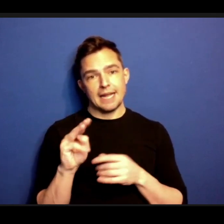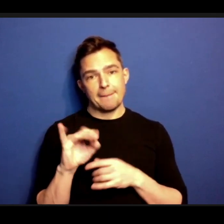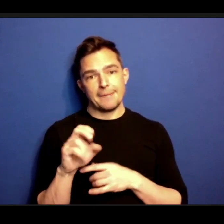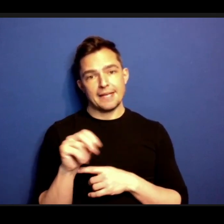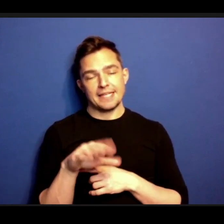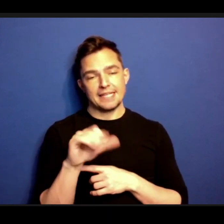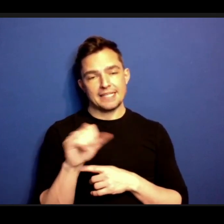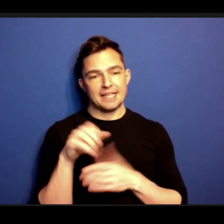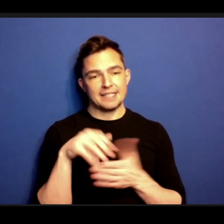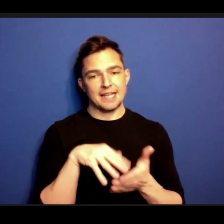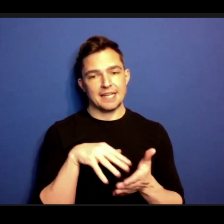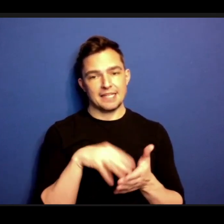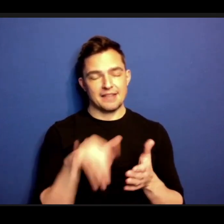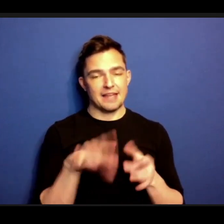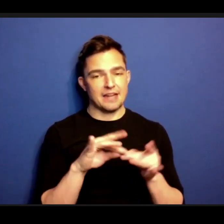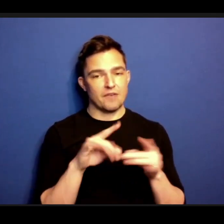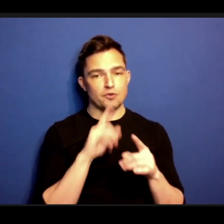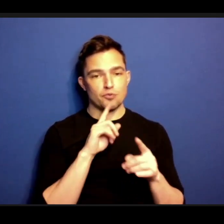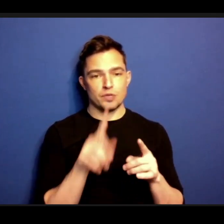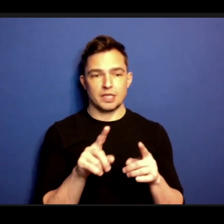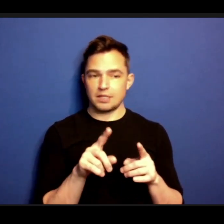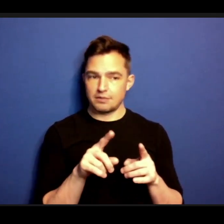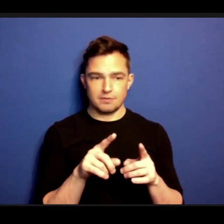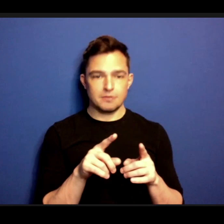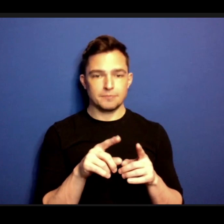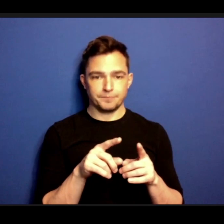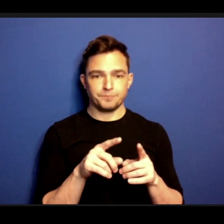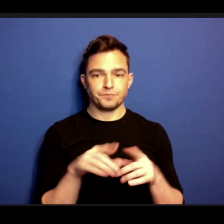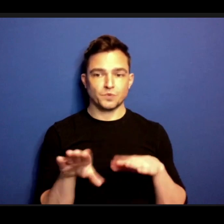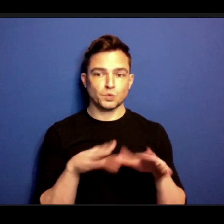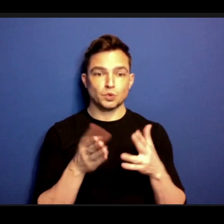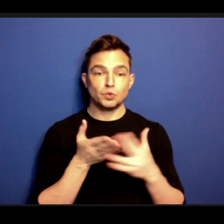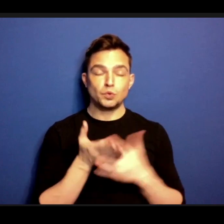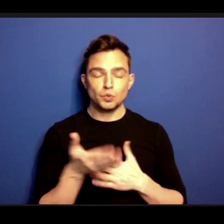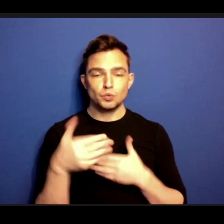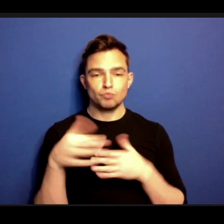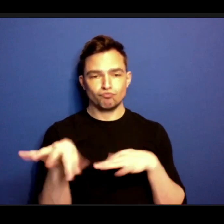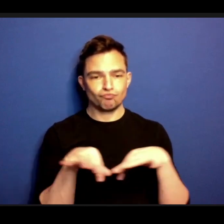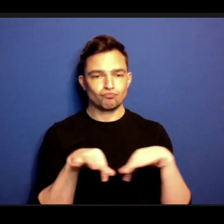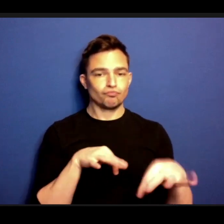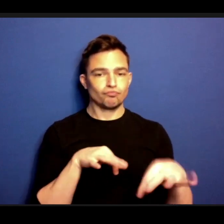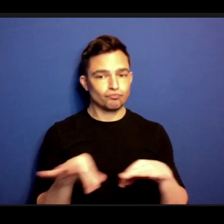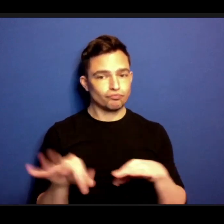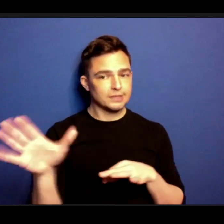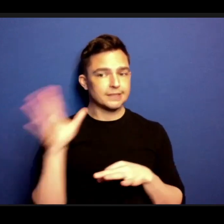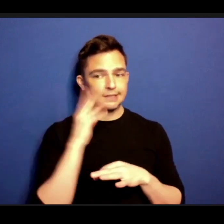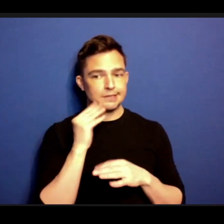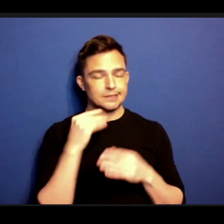and that narrative to really have us and like walk us through his experiences. A few things